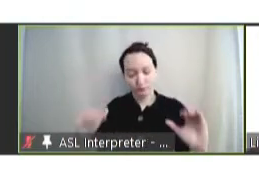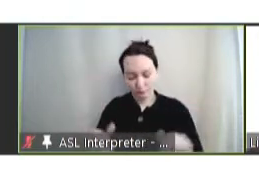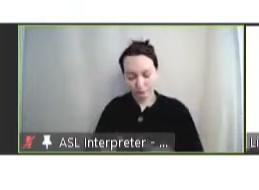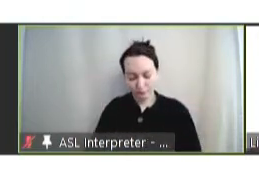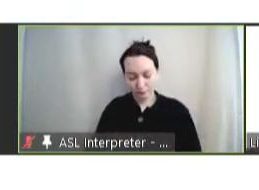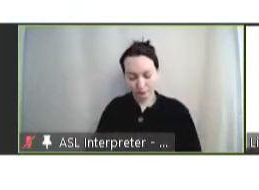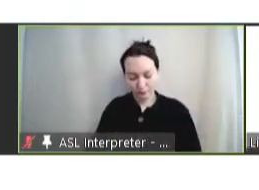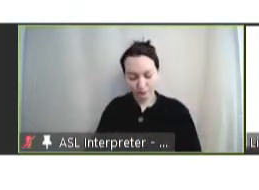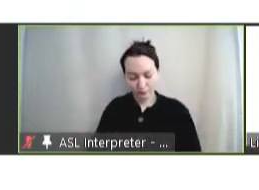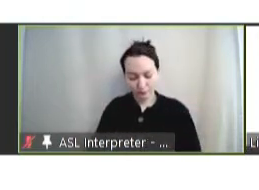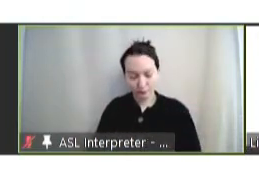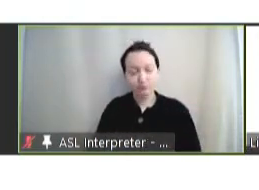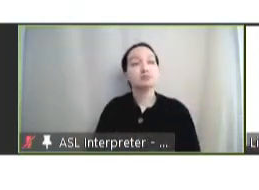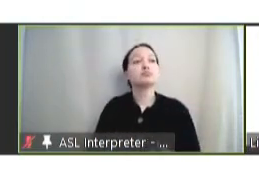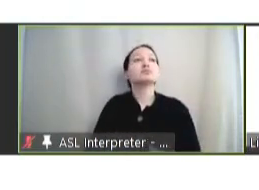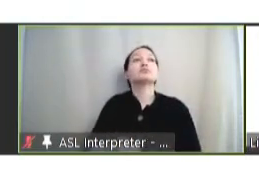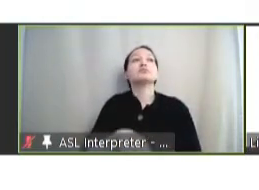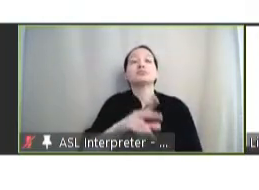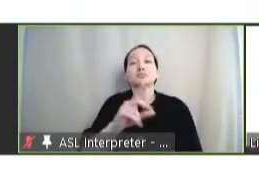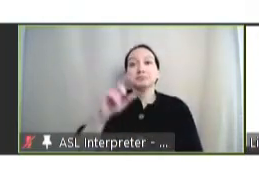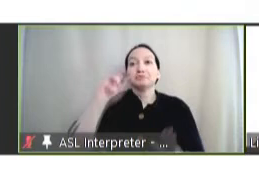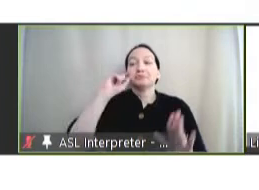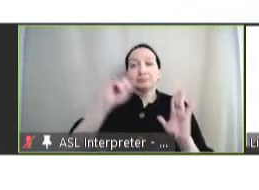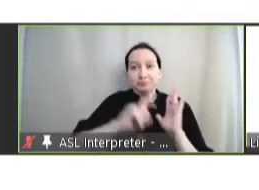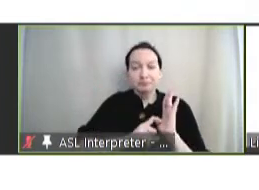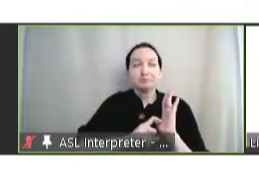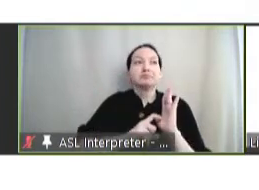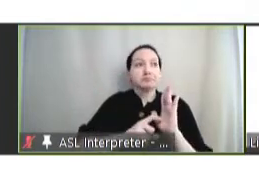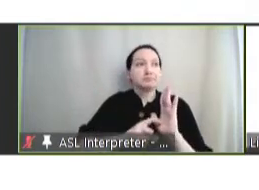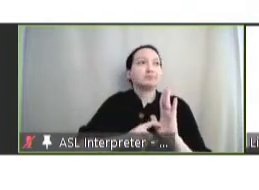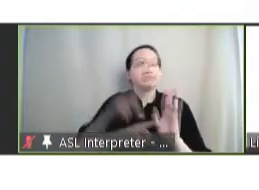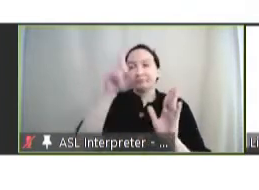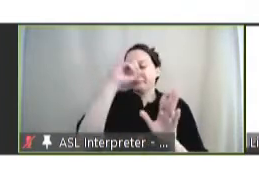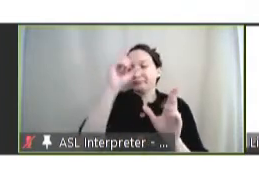So, you know, as we've seen for these illustrations and scenarios, where